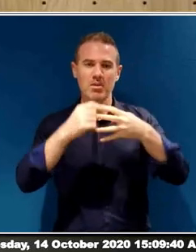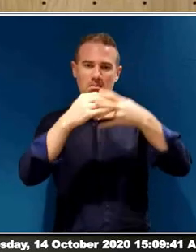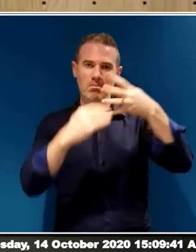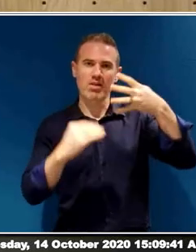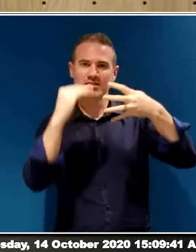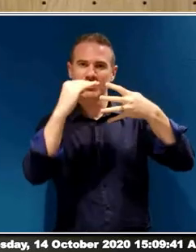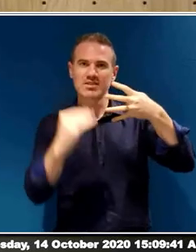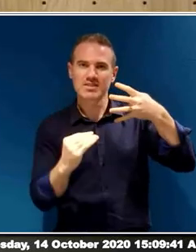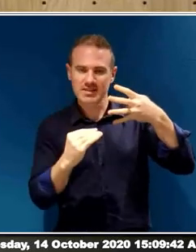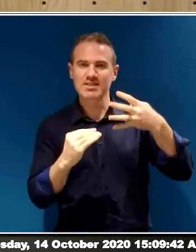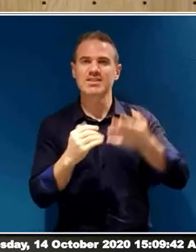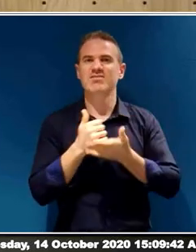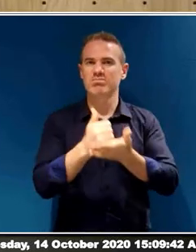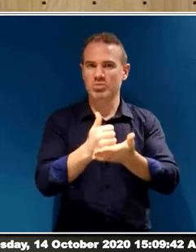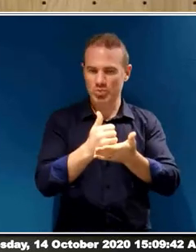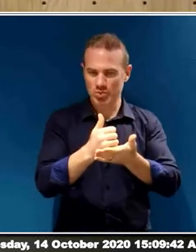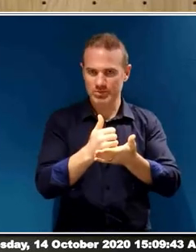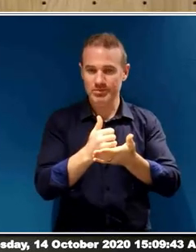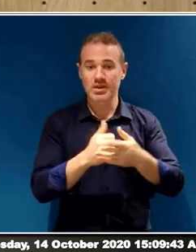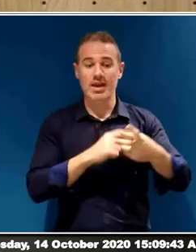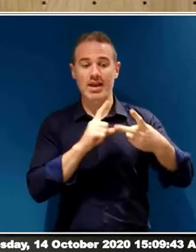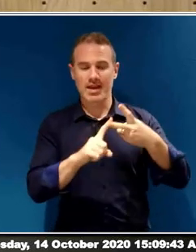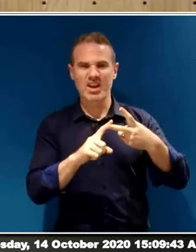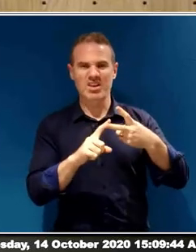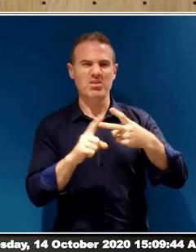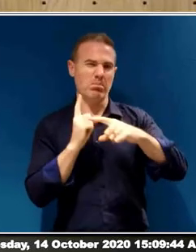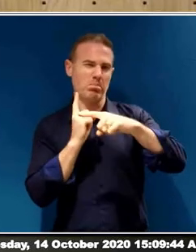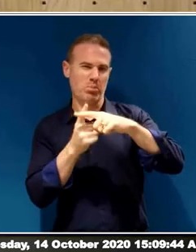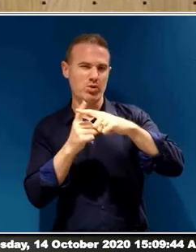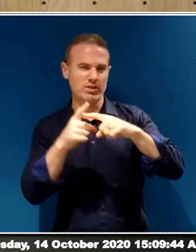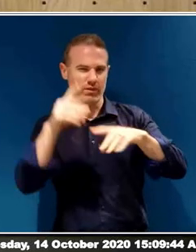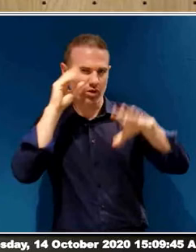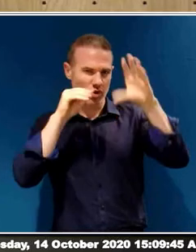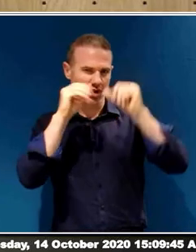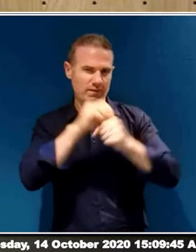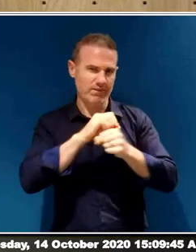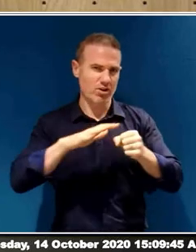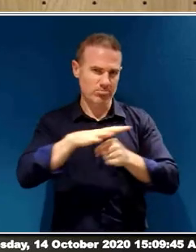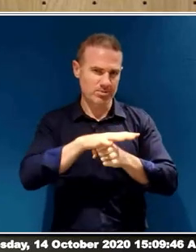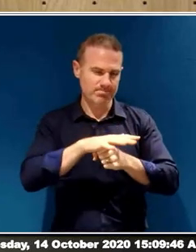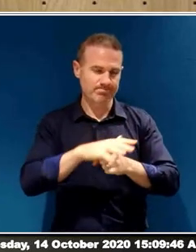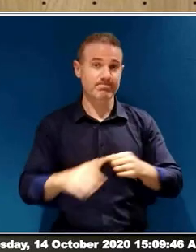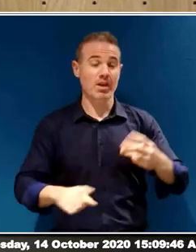And then I provide service to the University, both in my role as co-leader